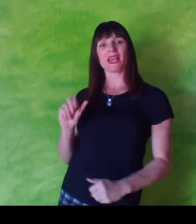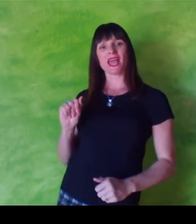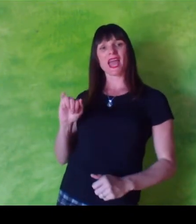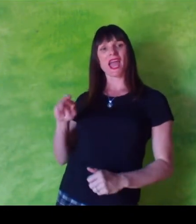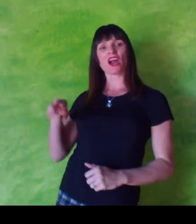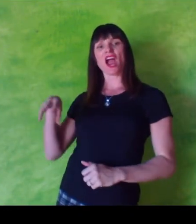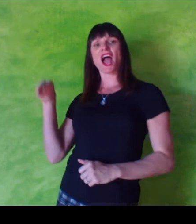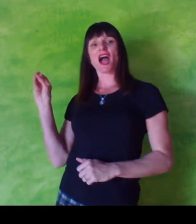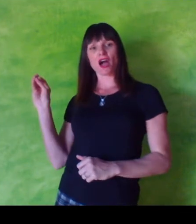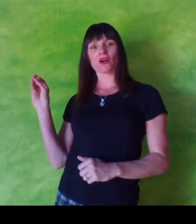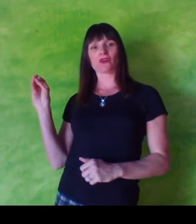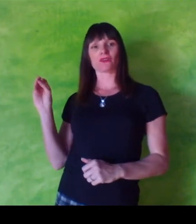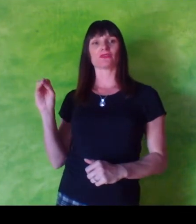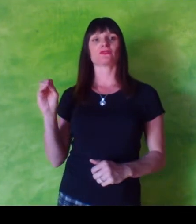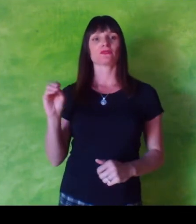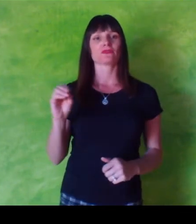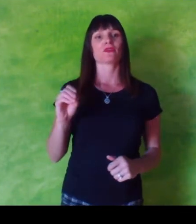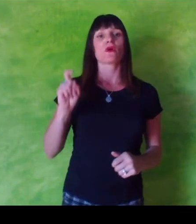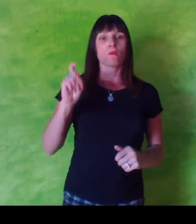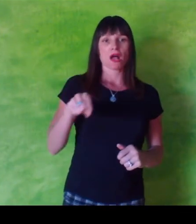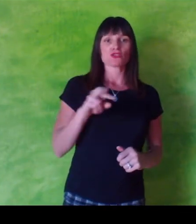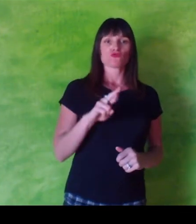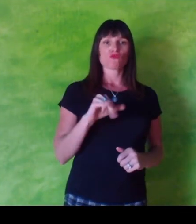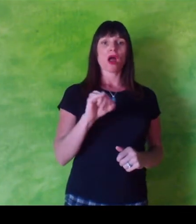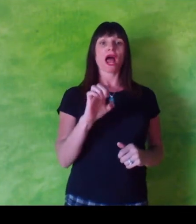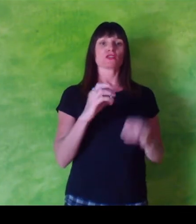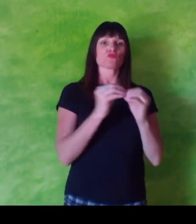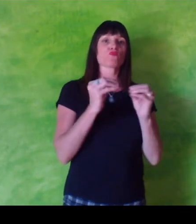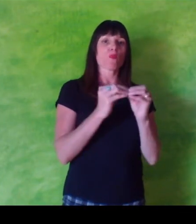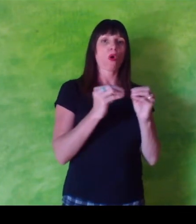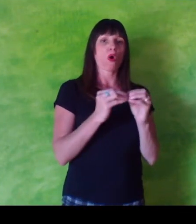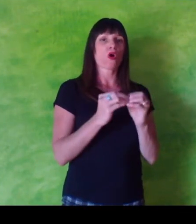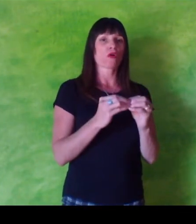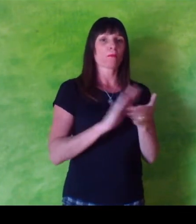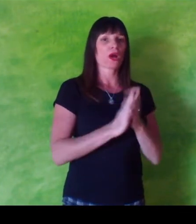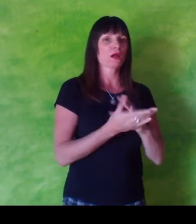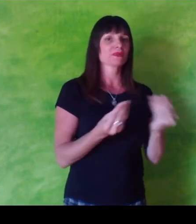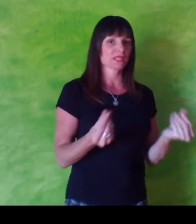out a little bit so you wanted to get nice and soft and puffy